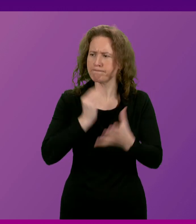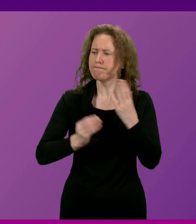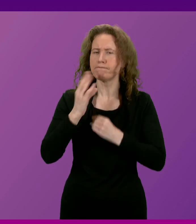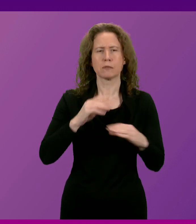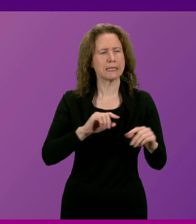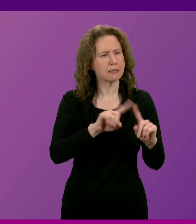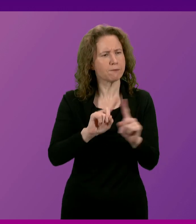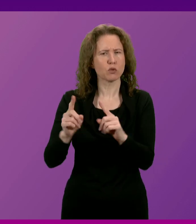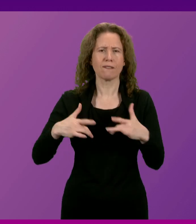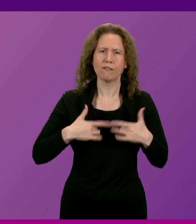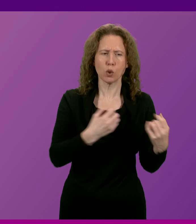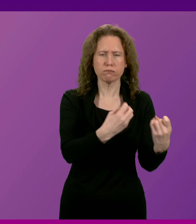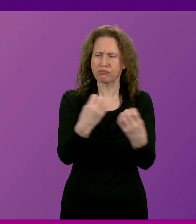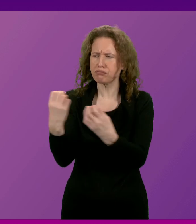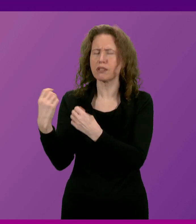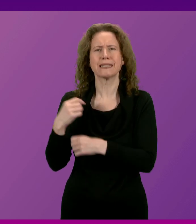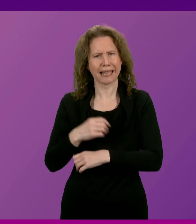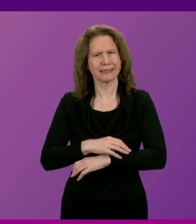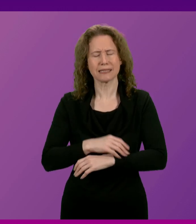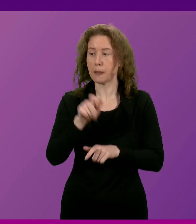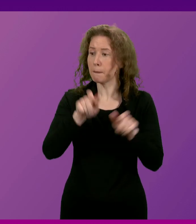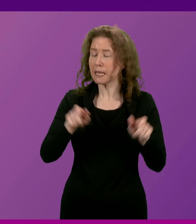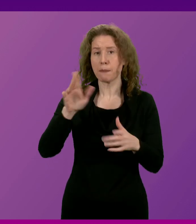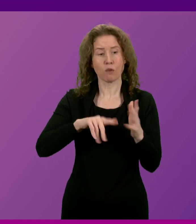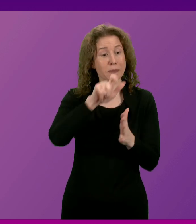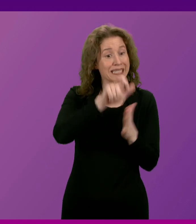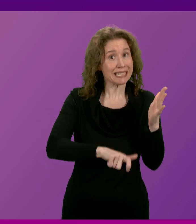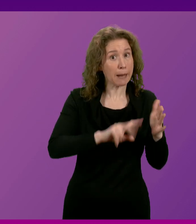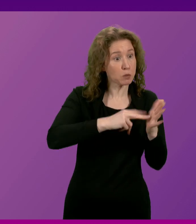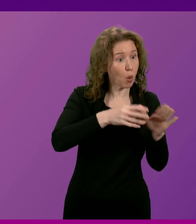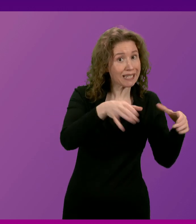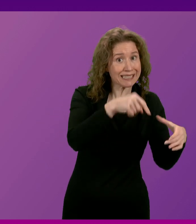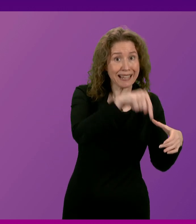members of the public, and we listen to the fact that people from disabled people’s organisations,